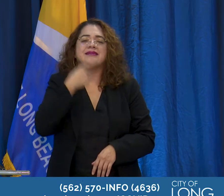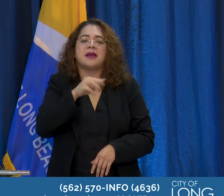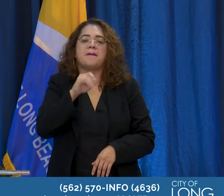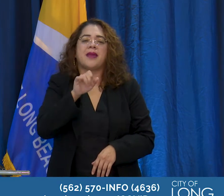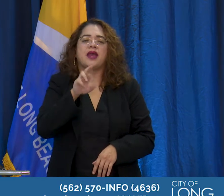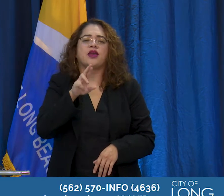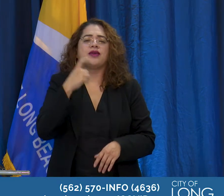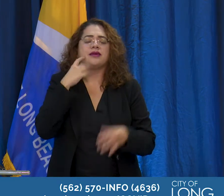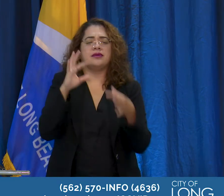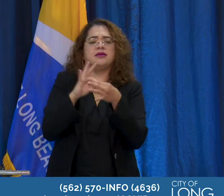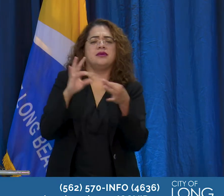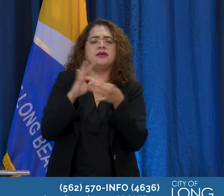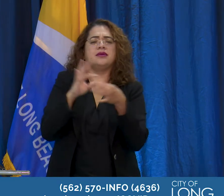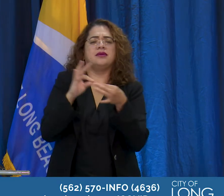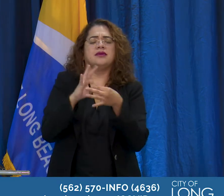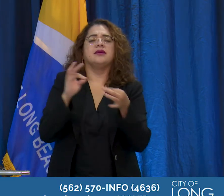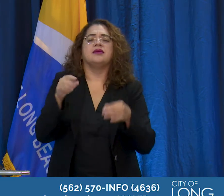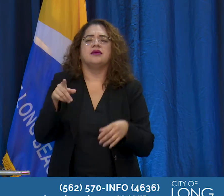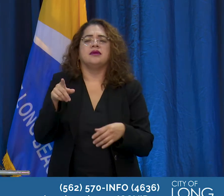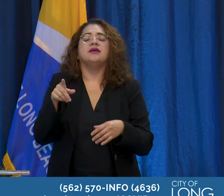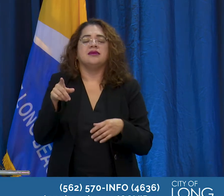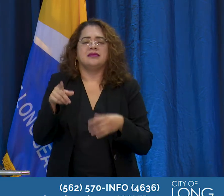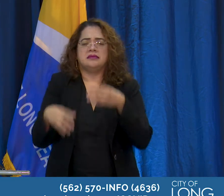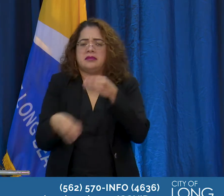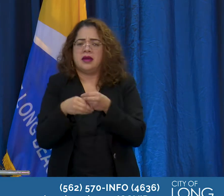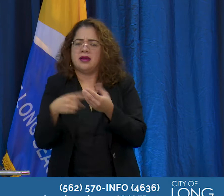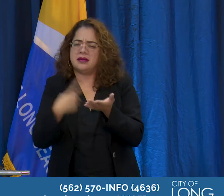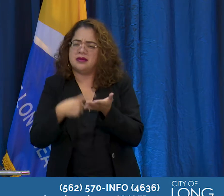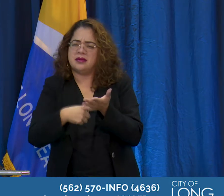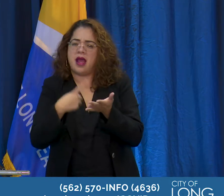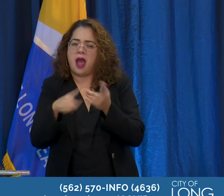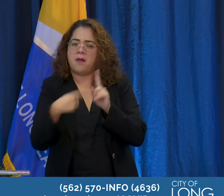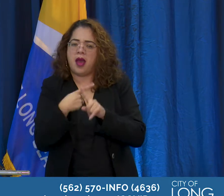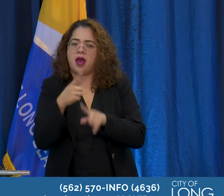little bit more on what we know about Labor Day and you know, when it will be clear whether